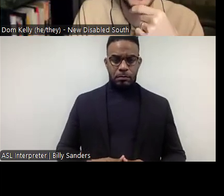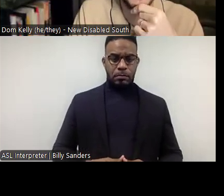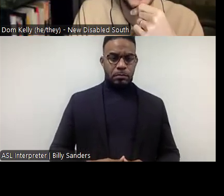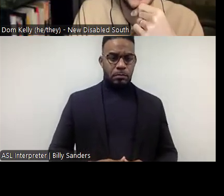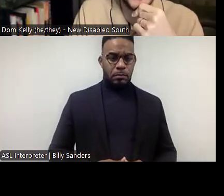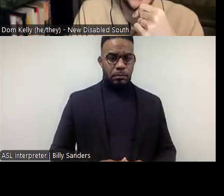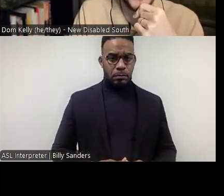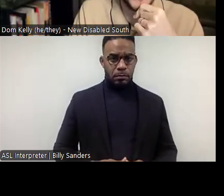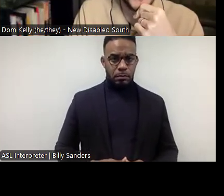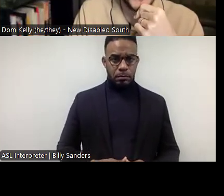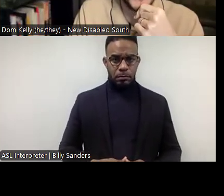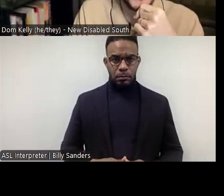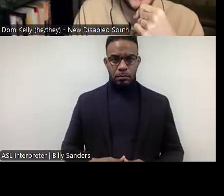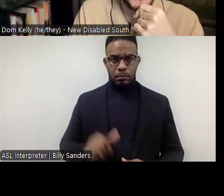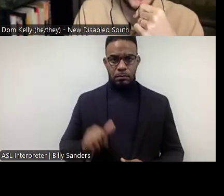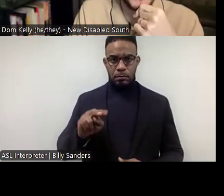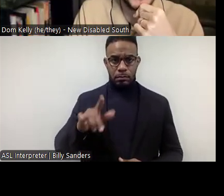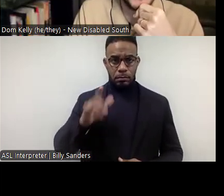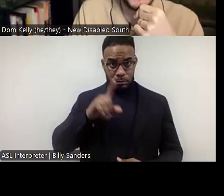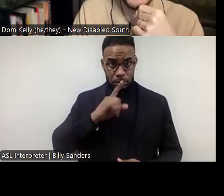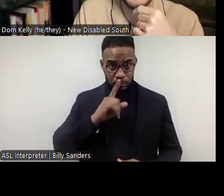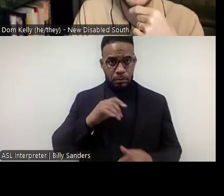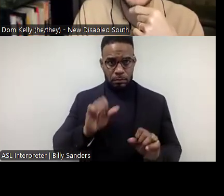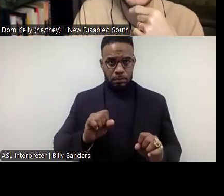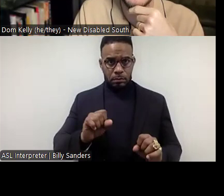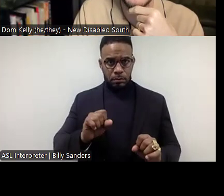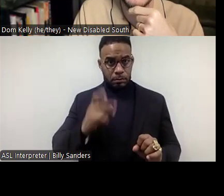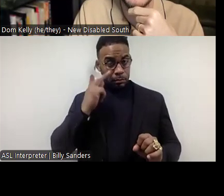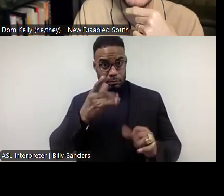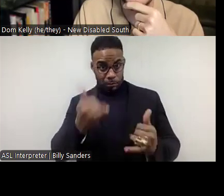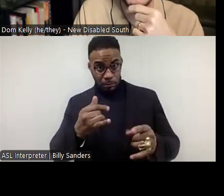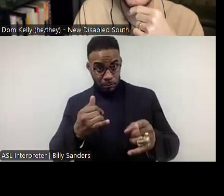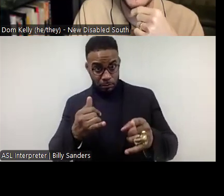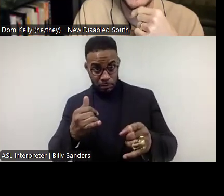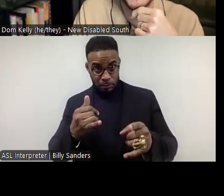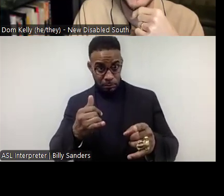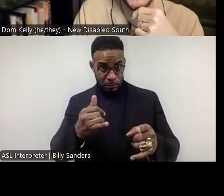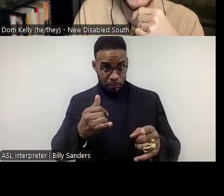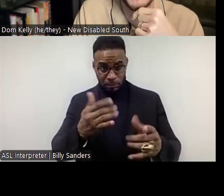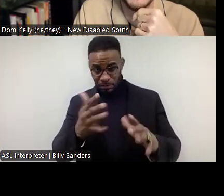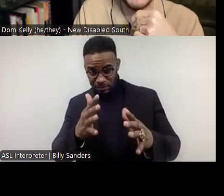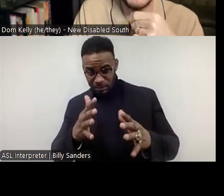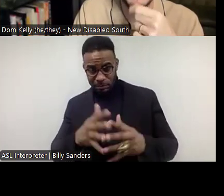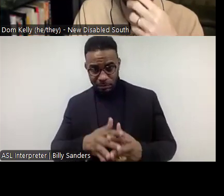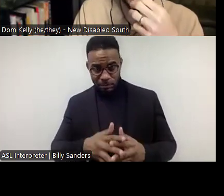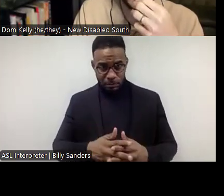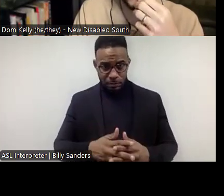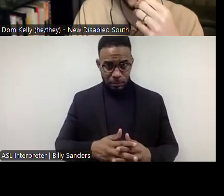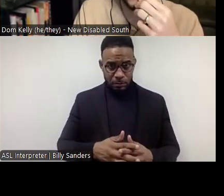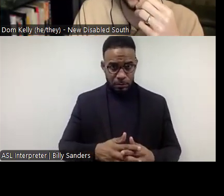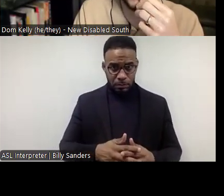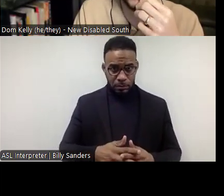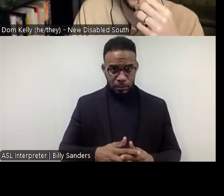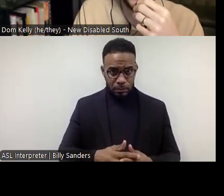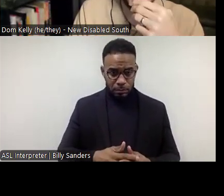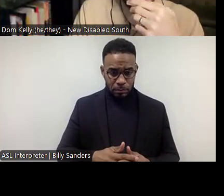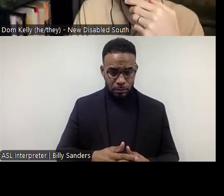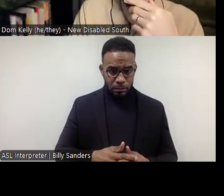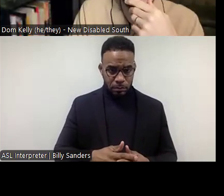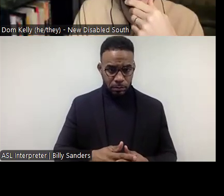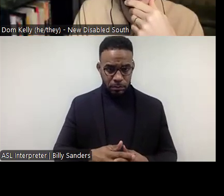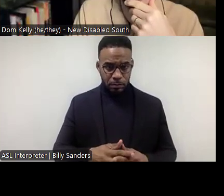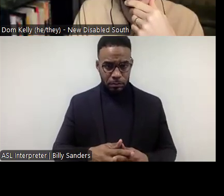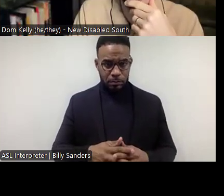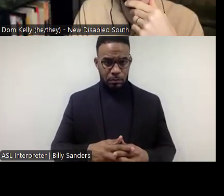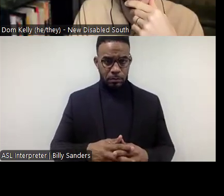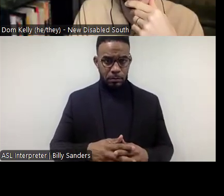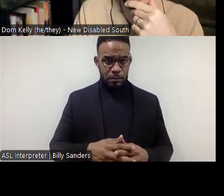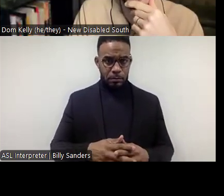And Anita, if you are -- we can see you now, sort of.